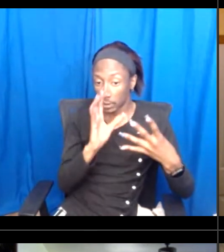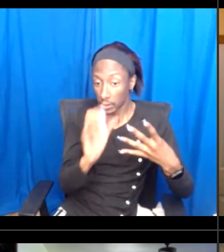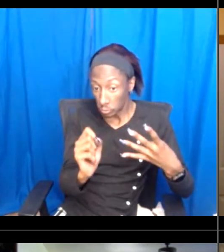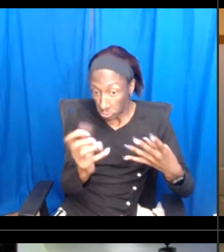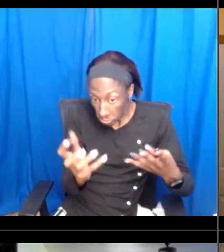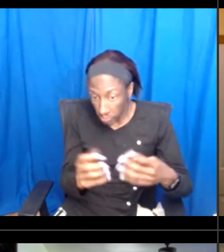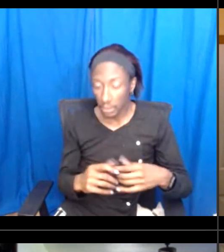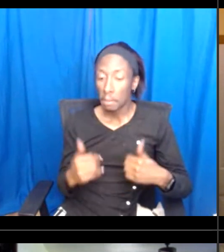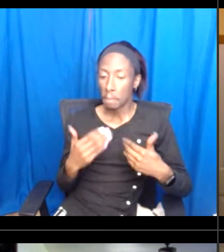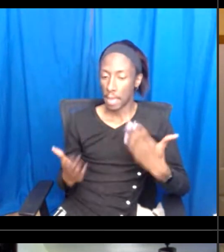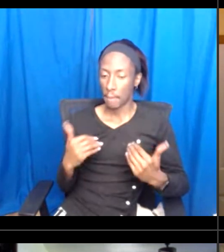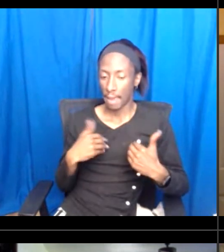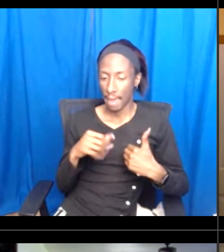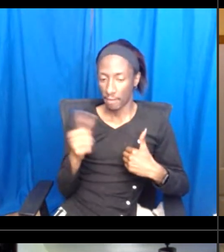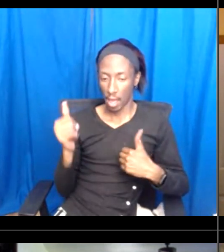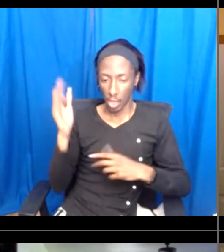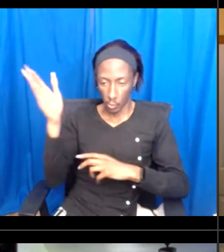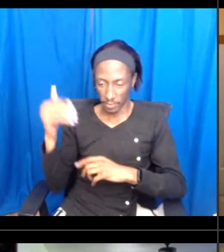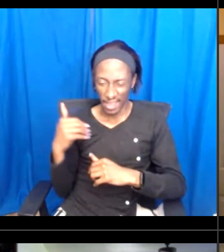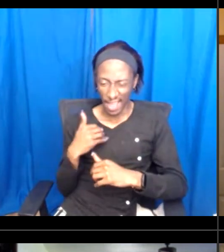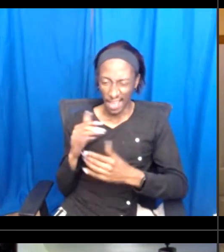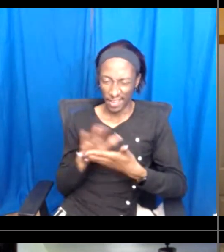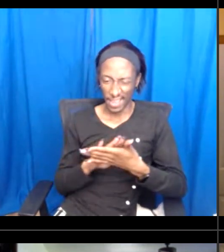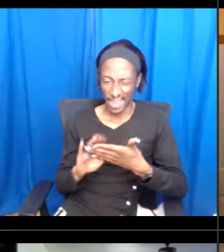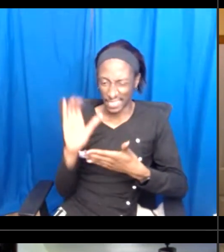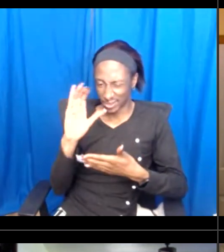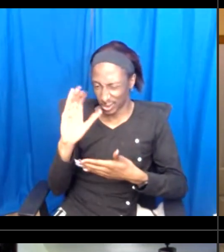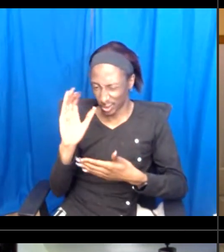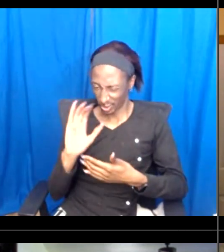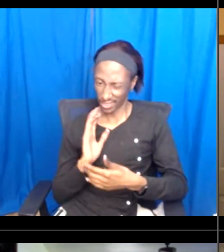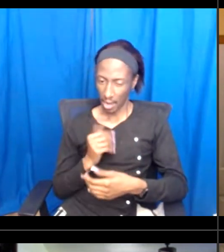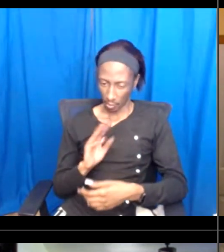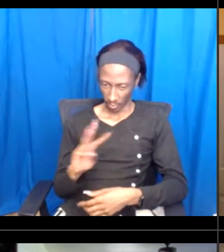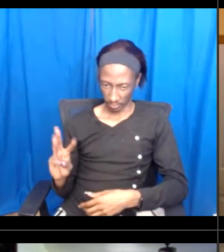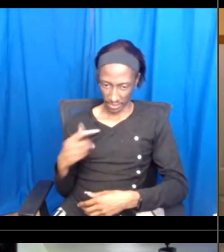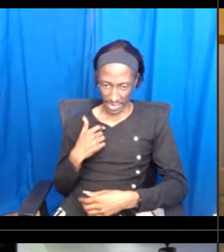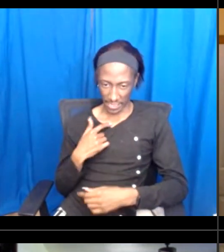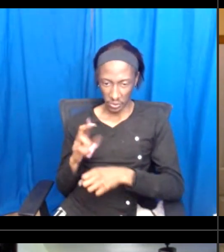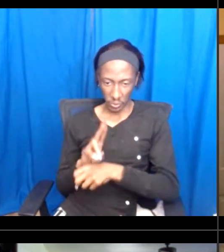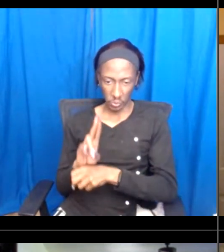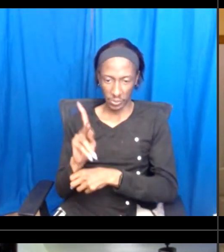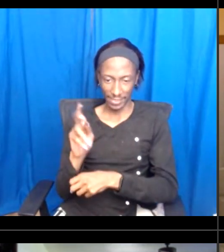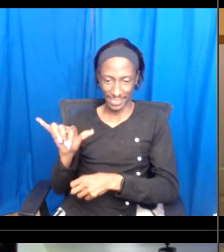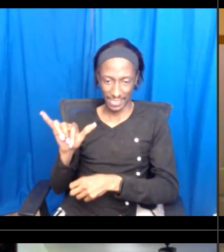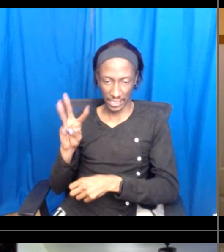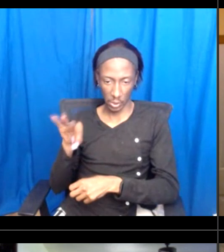We have a really nice search engine on our website. You can just type in a keyword and look for whatever you're interested in.